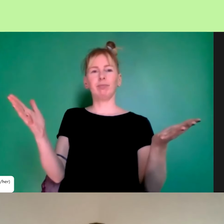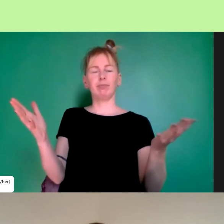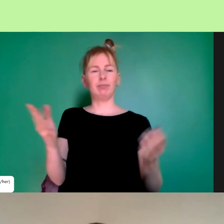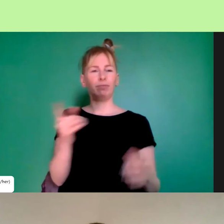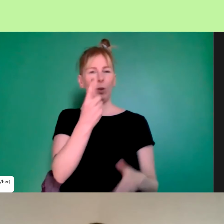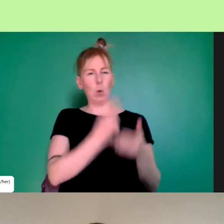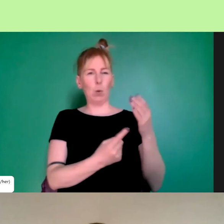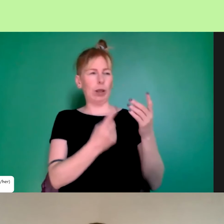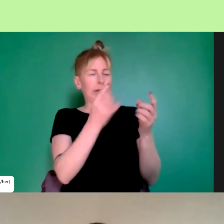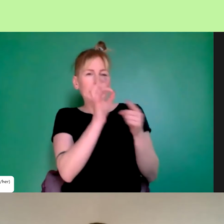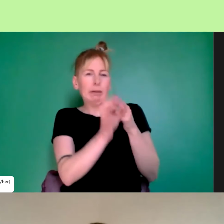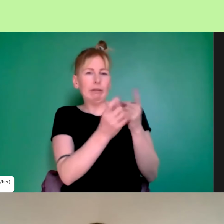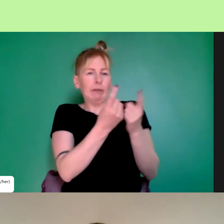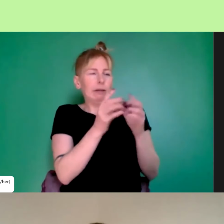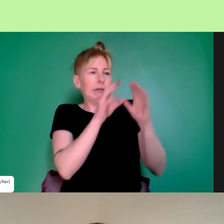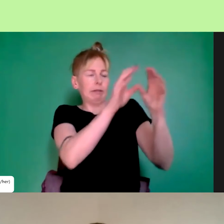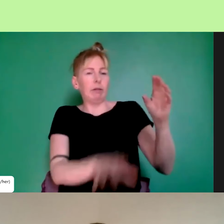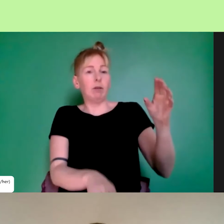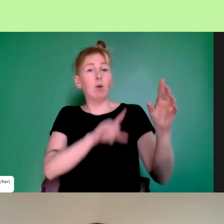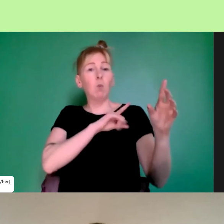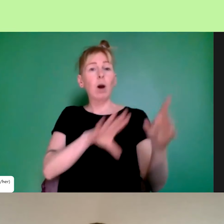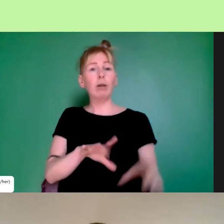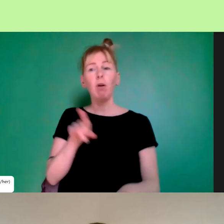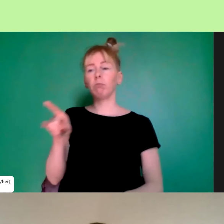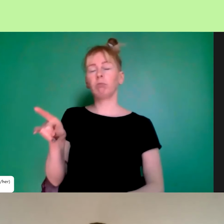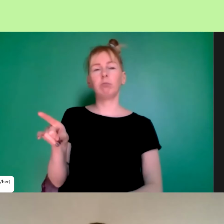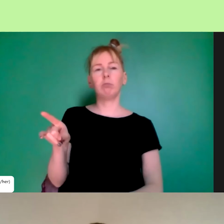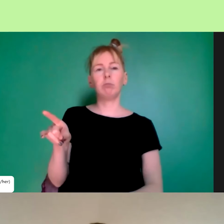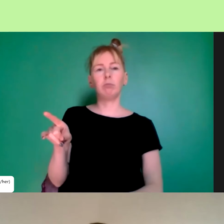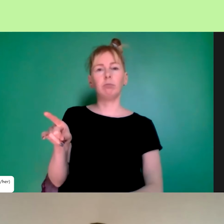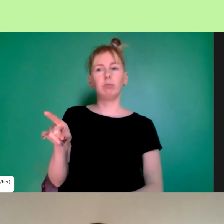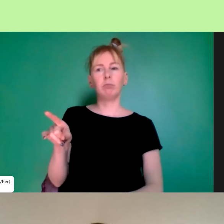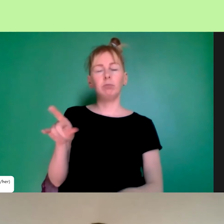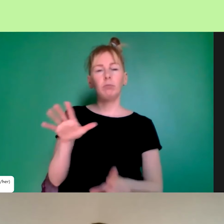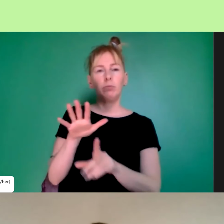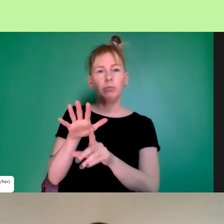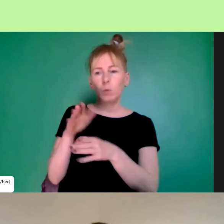the cultural production of the working classes, you know? So for example, very starkly,